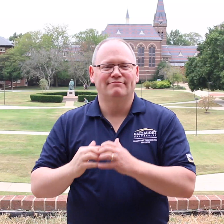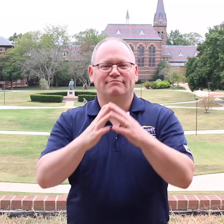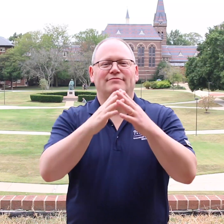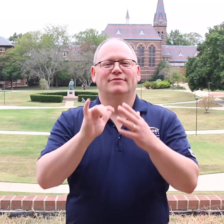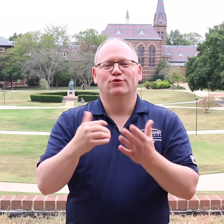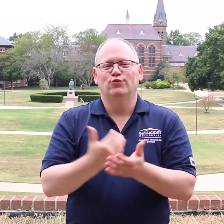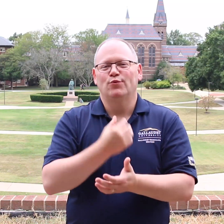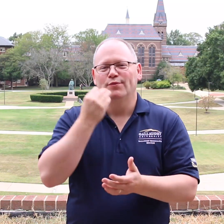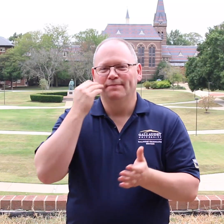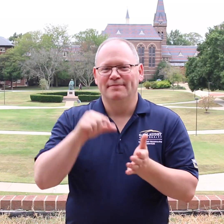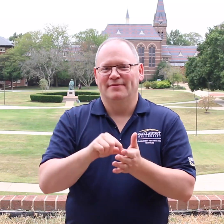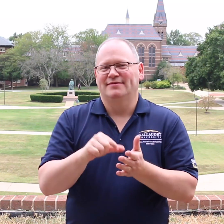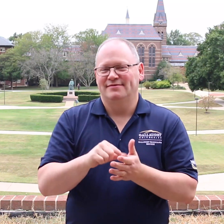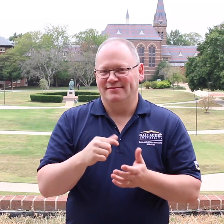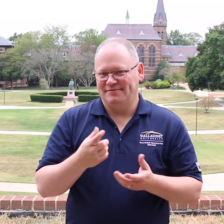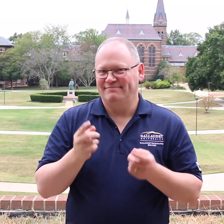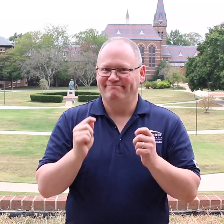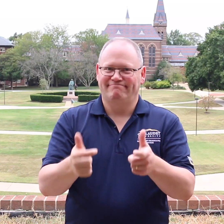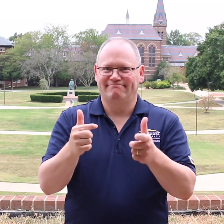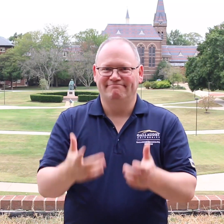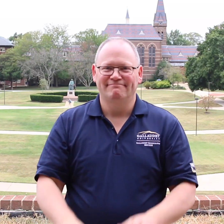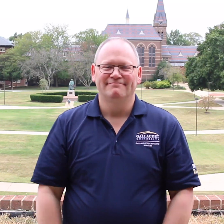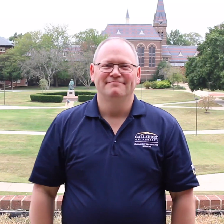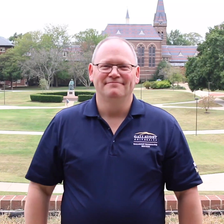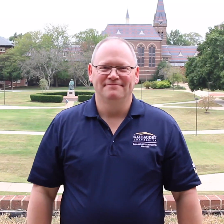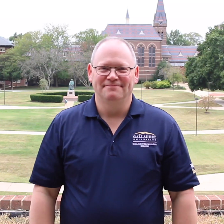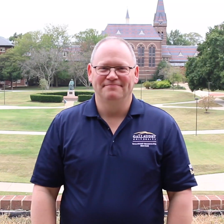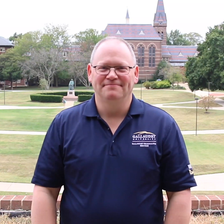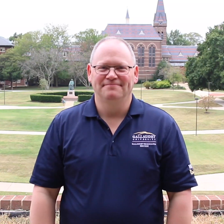So Smart Launch helped us with the new design of a new web page rather quickly.